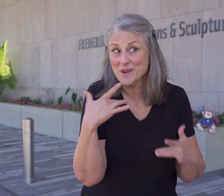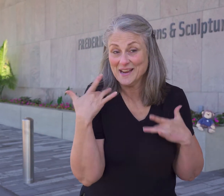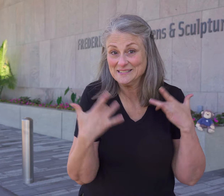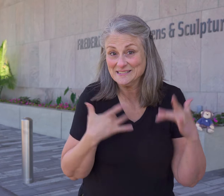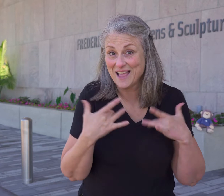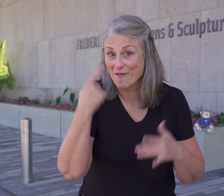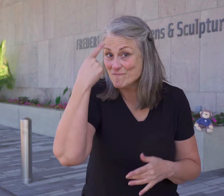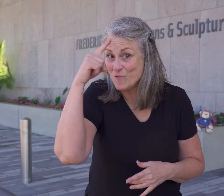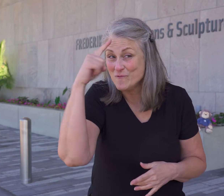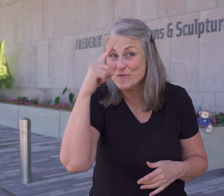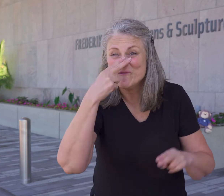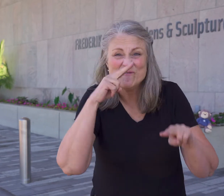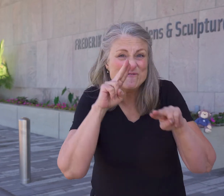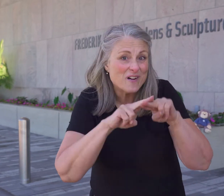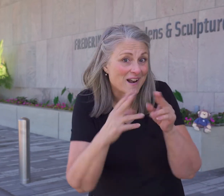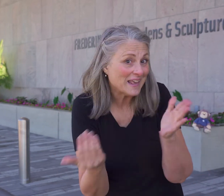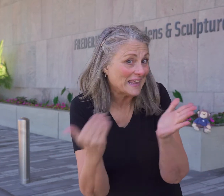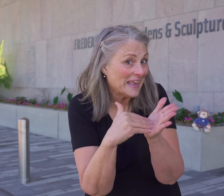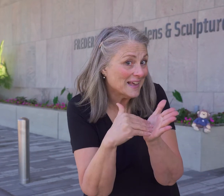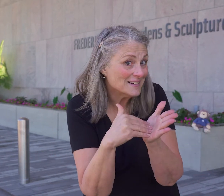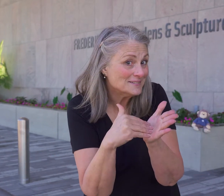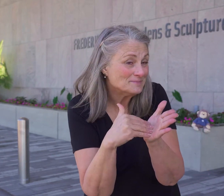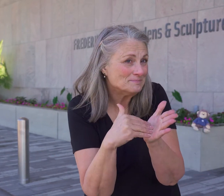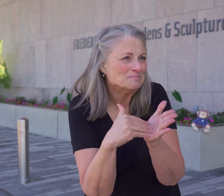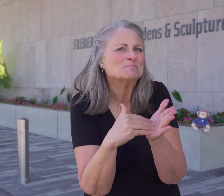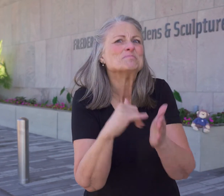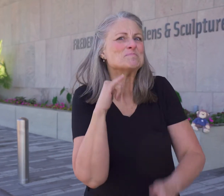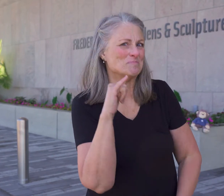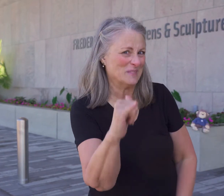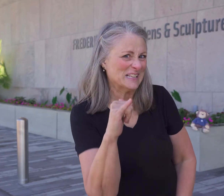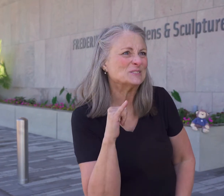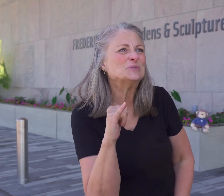Are you excited for another fun adventure? Me too.